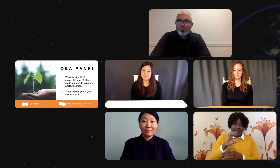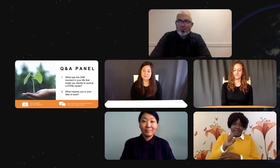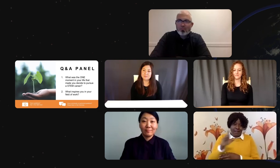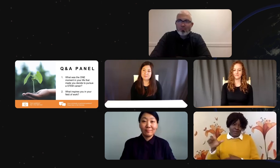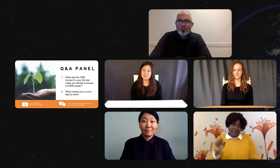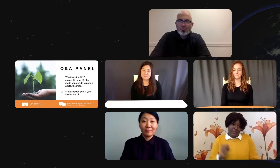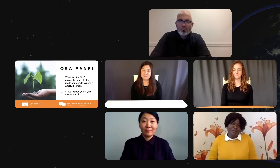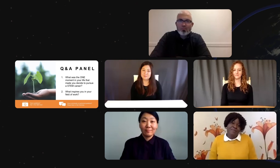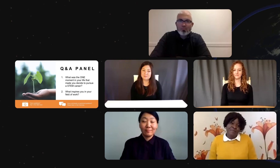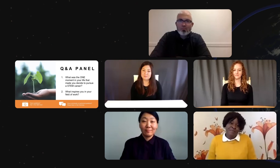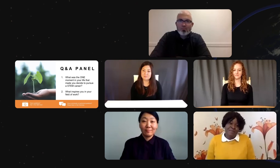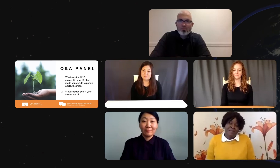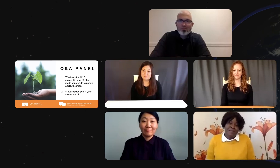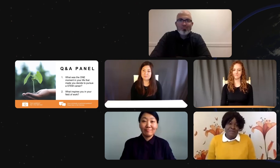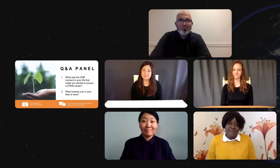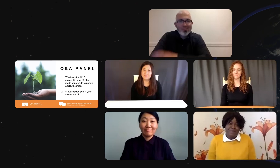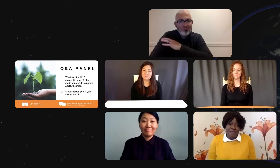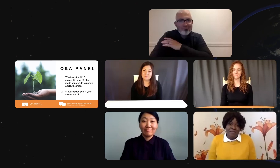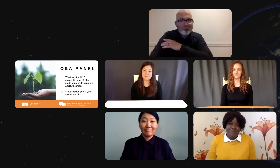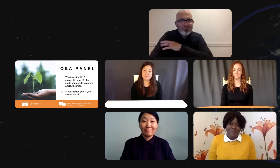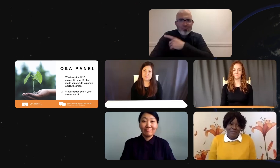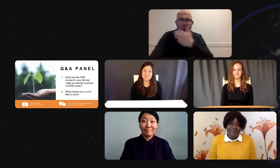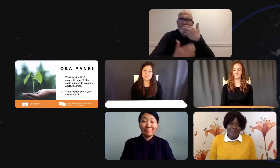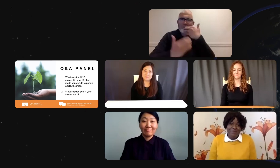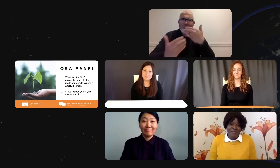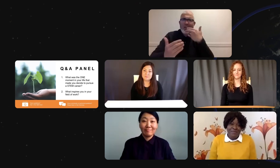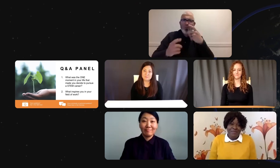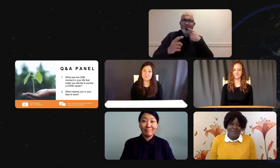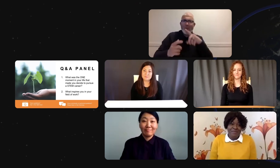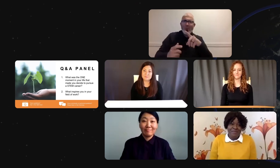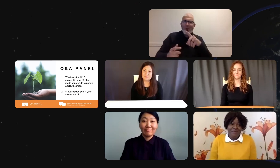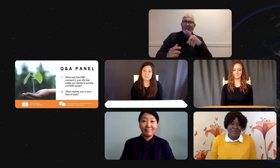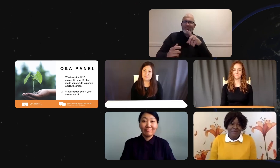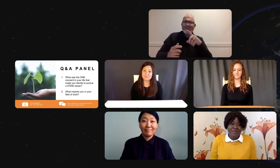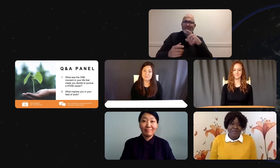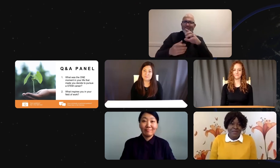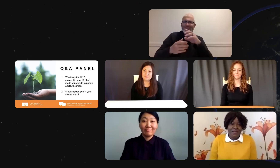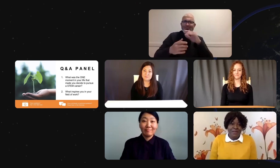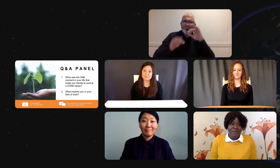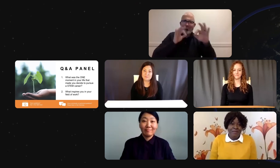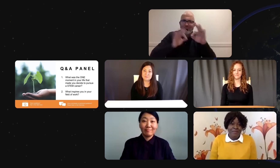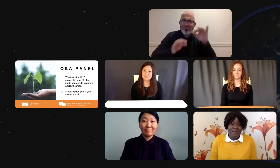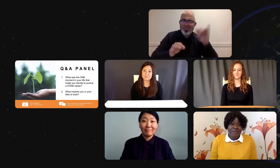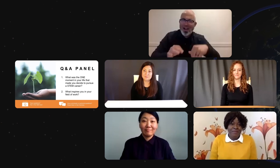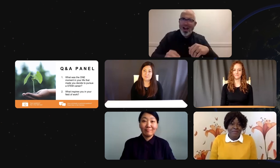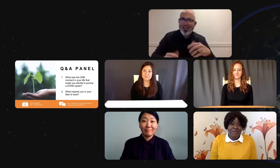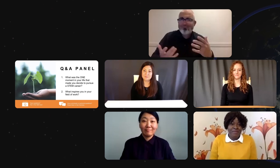within plants. Neat!